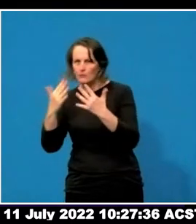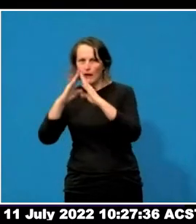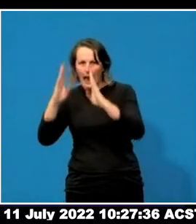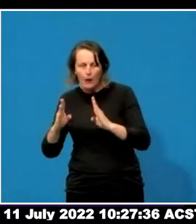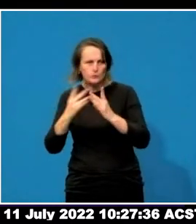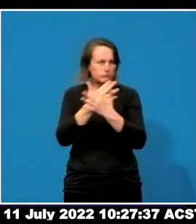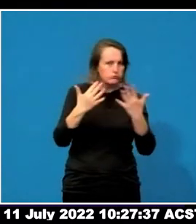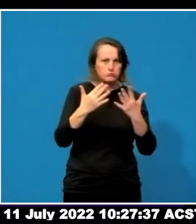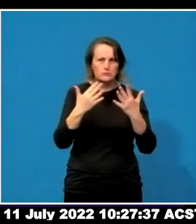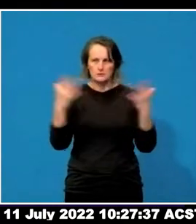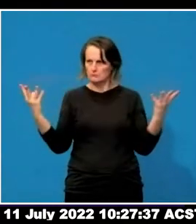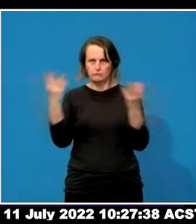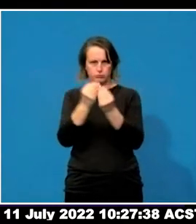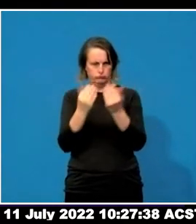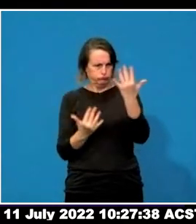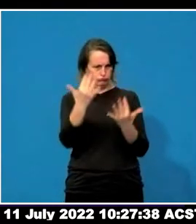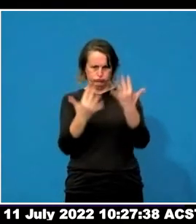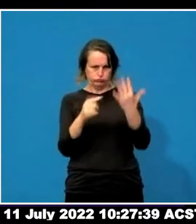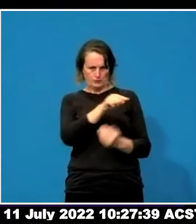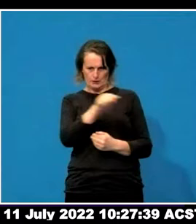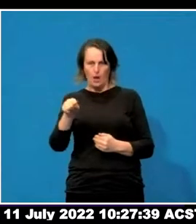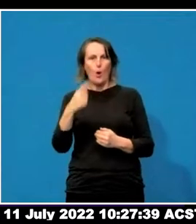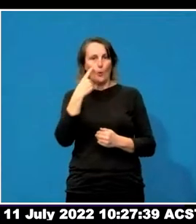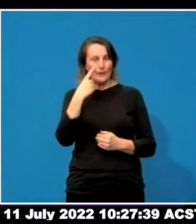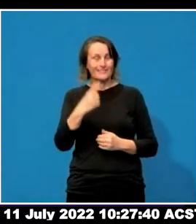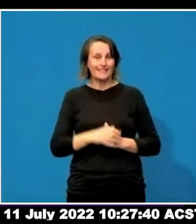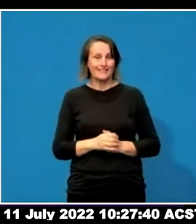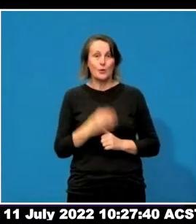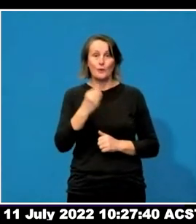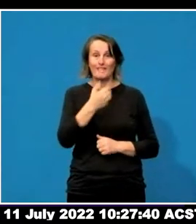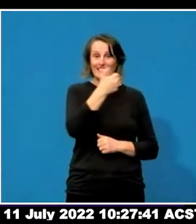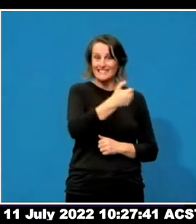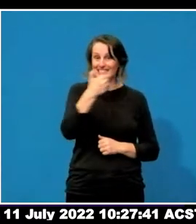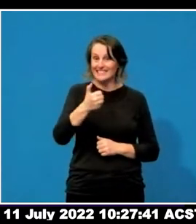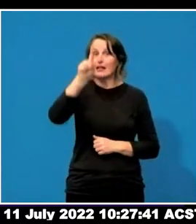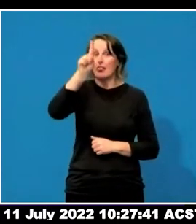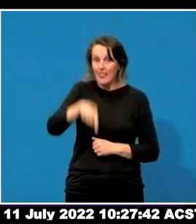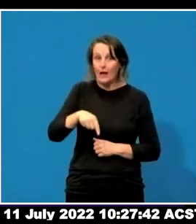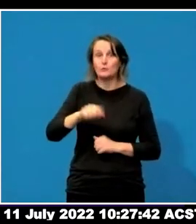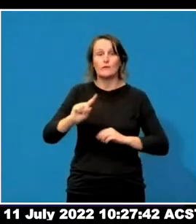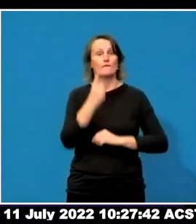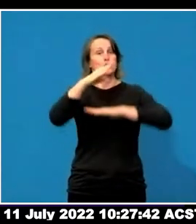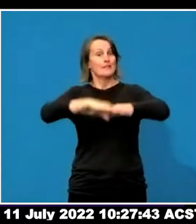it appears that there are about 66,000 First Nations people with a profound or severe